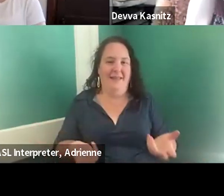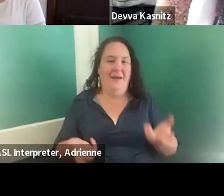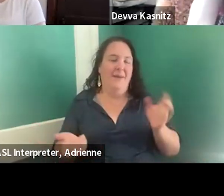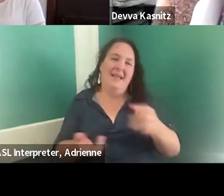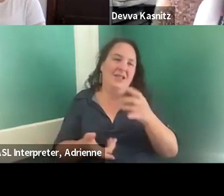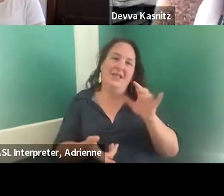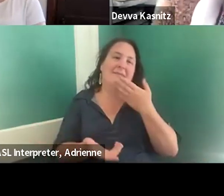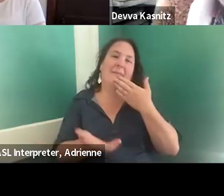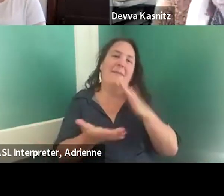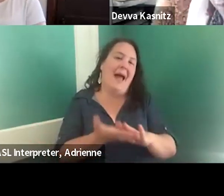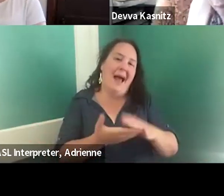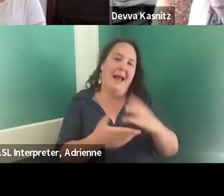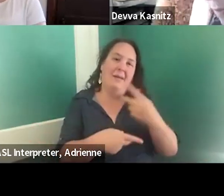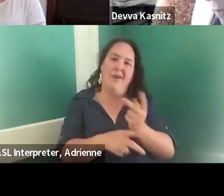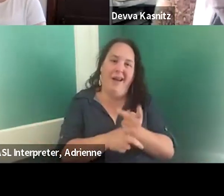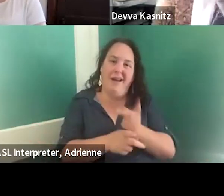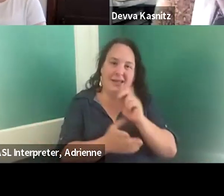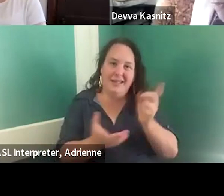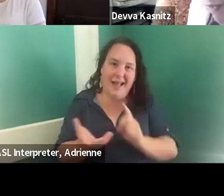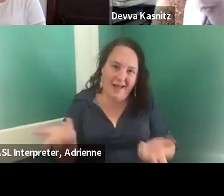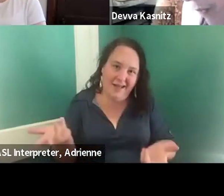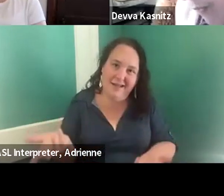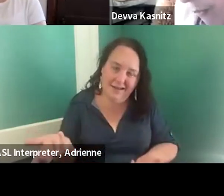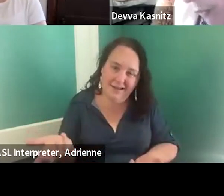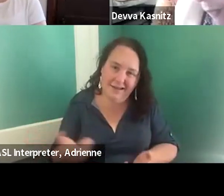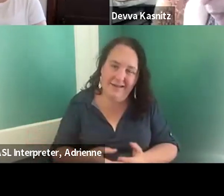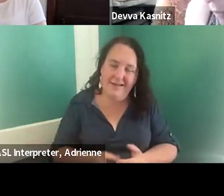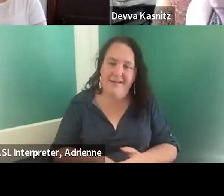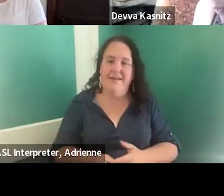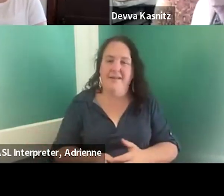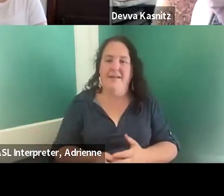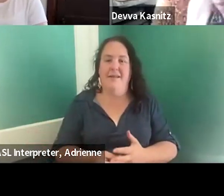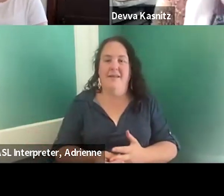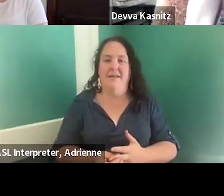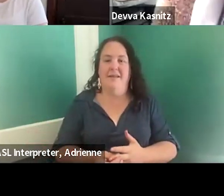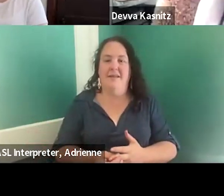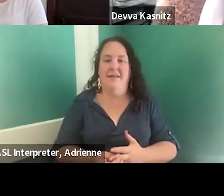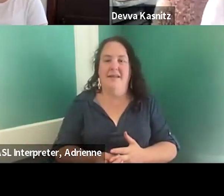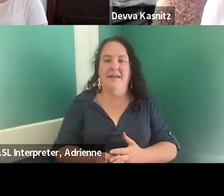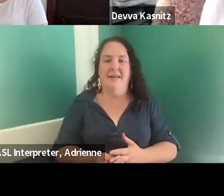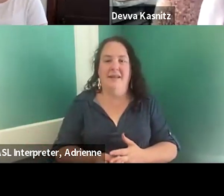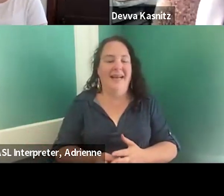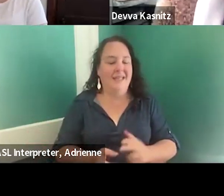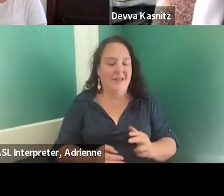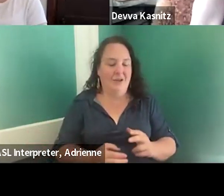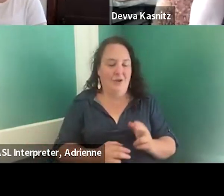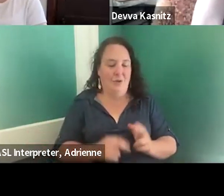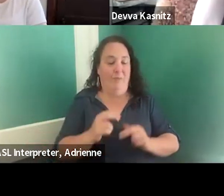It's not-- like, building things uninclusively is just bad product design.